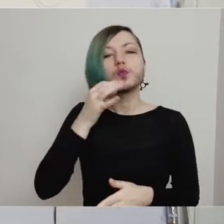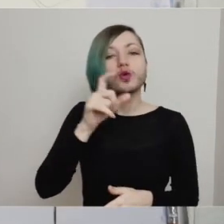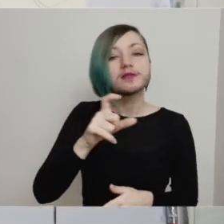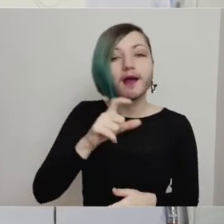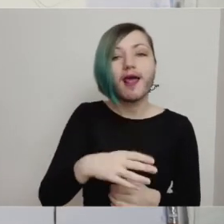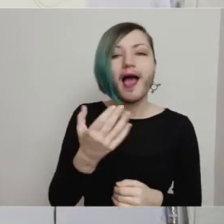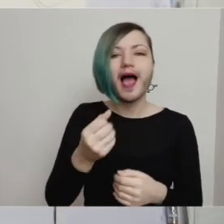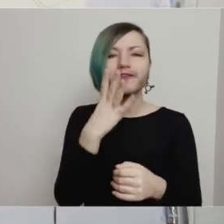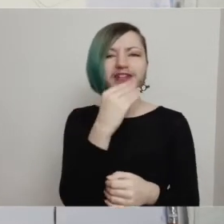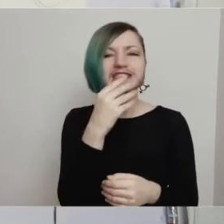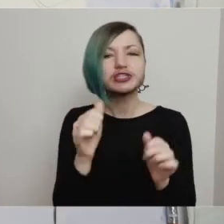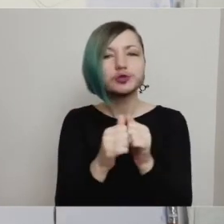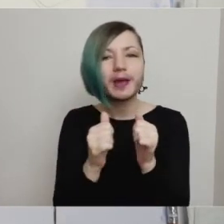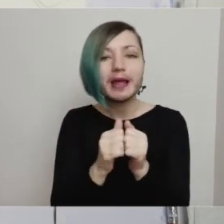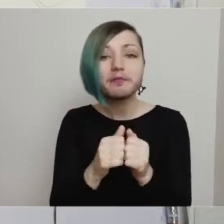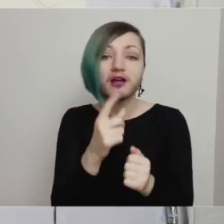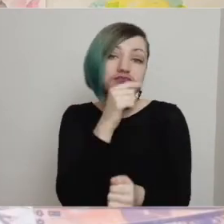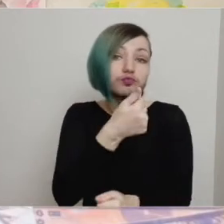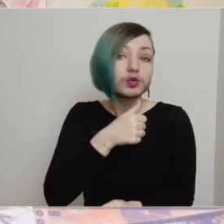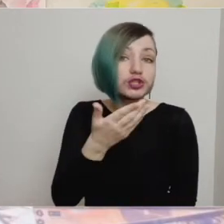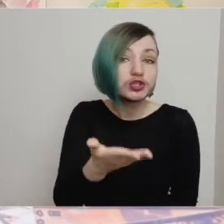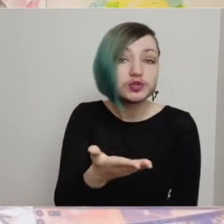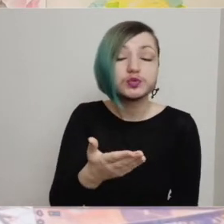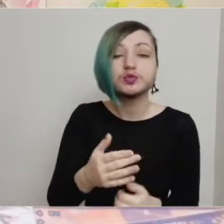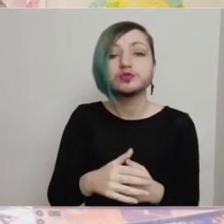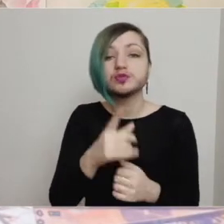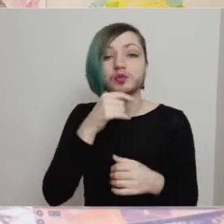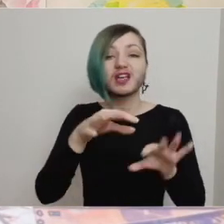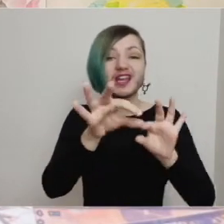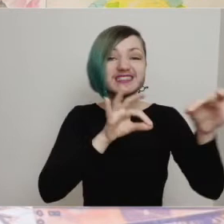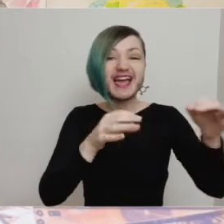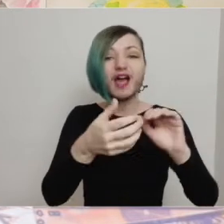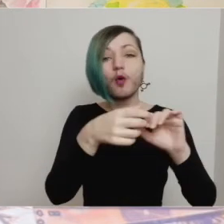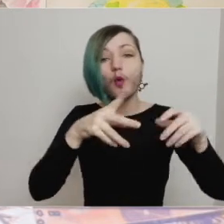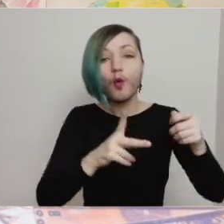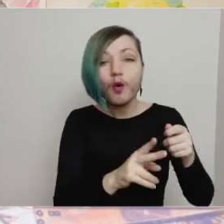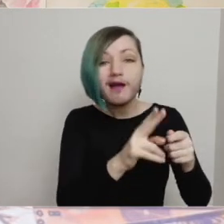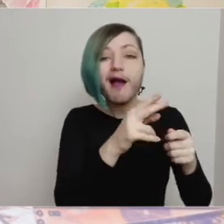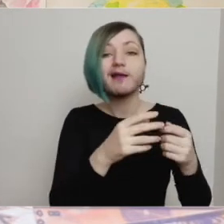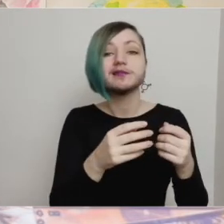might want to use you could cut or tear very rough pieces of that maybe wrinkle them up and stick